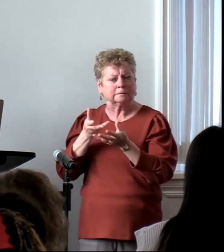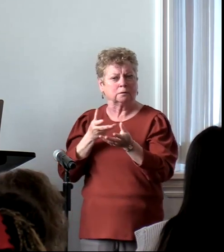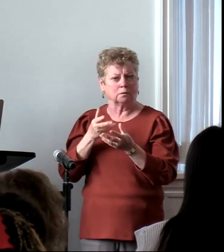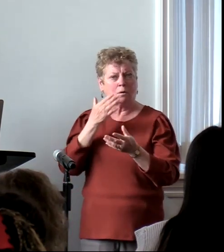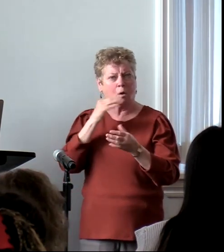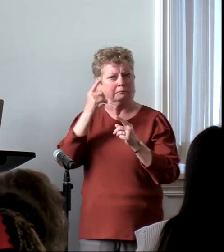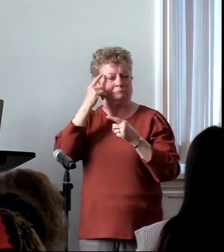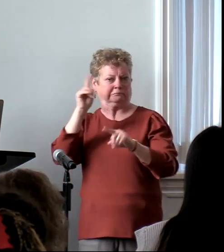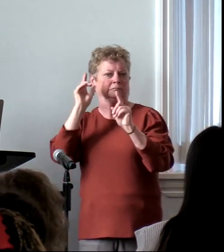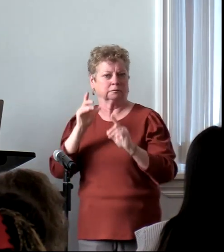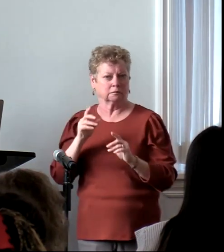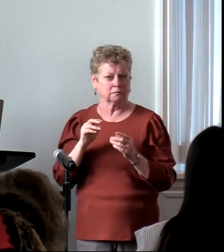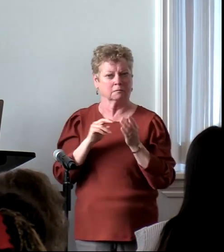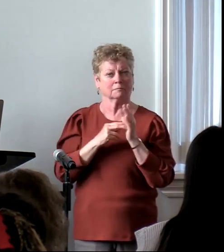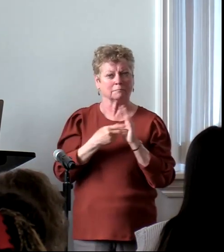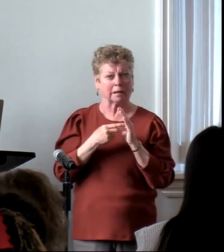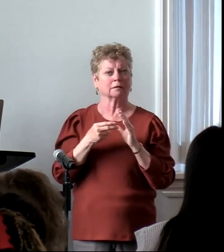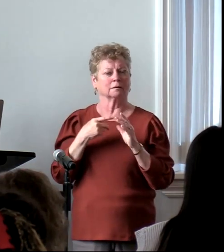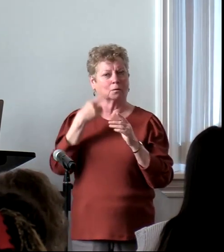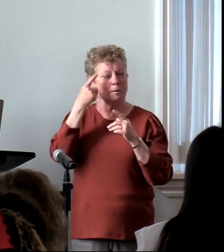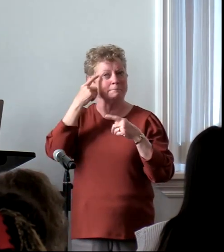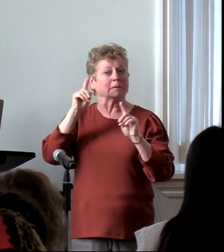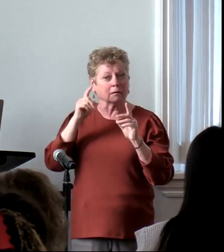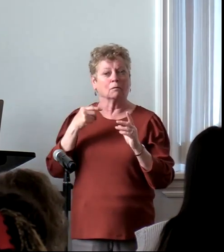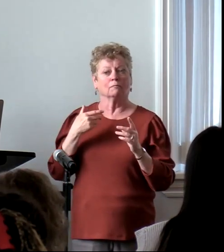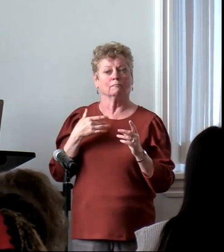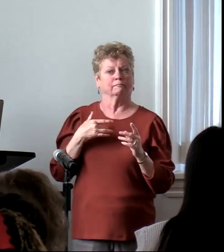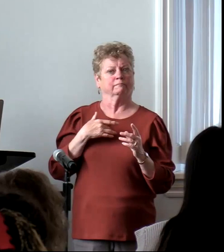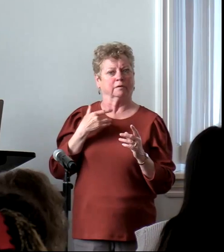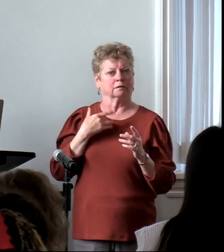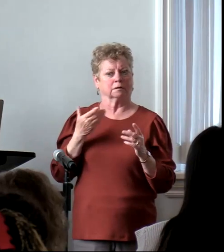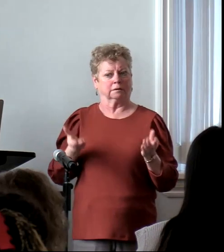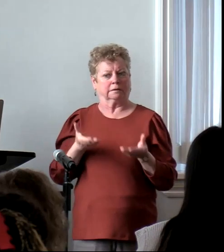and really allow for the breakthrough that we uniquely in Nova Scotia can have